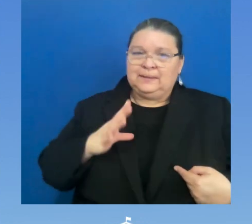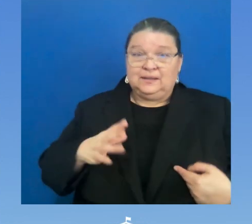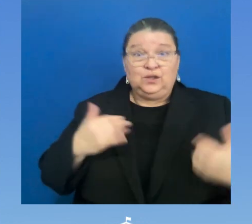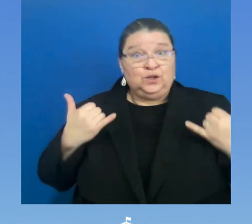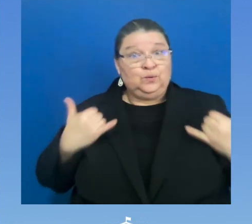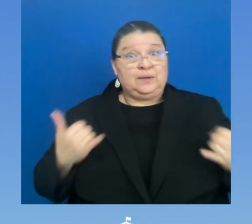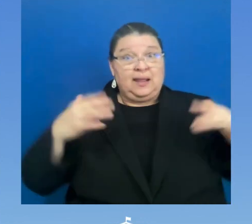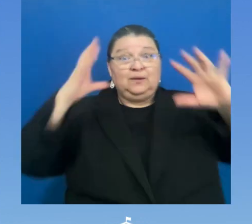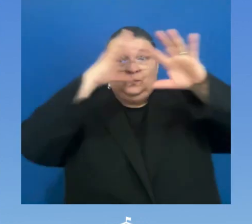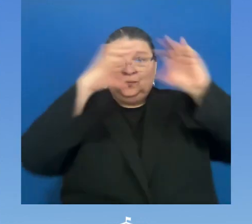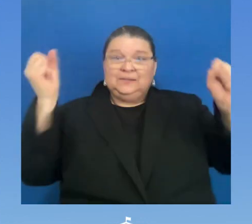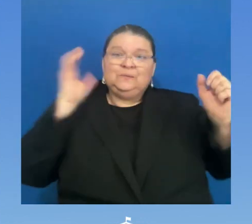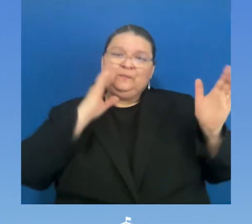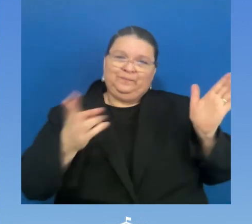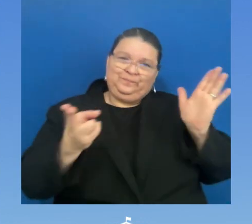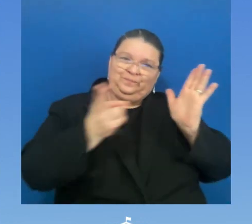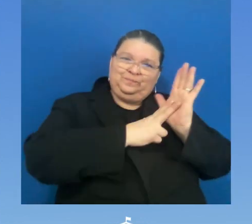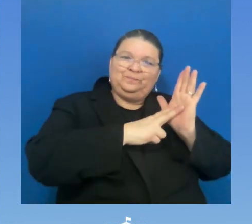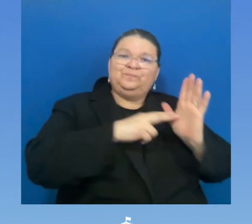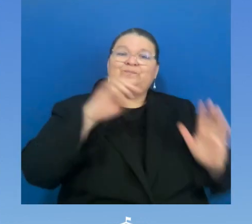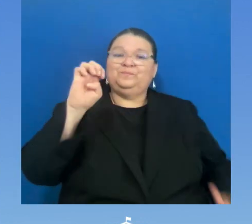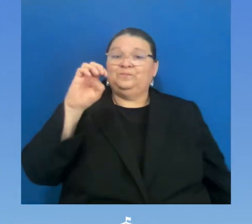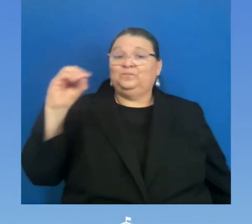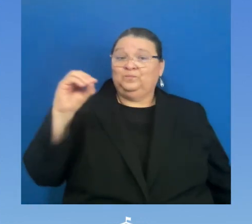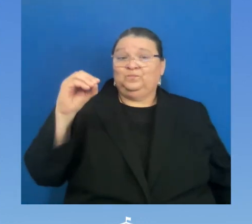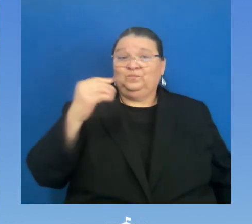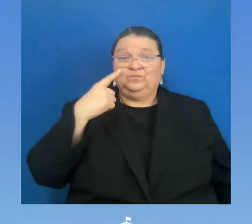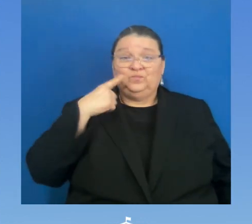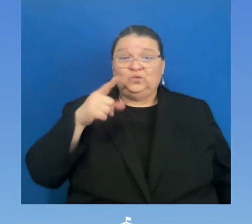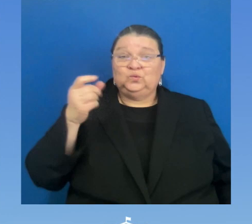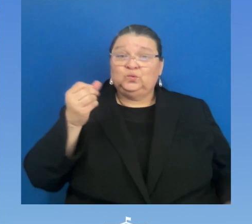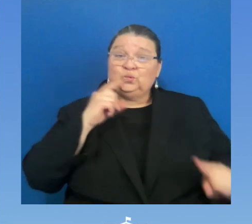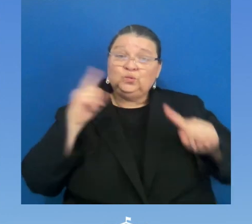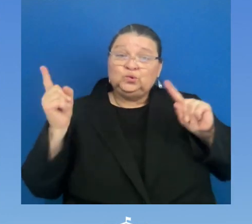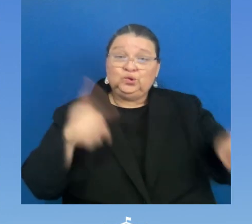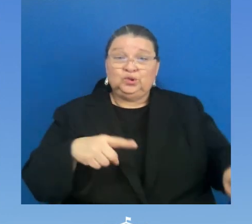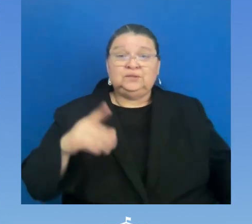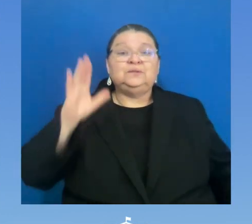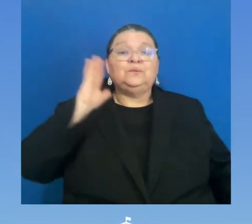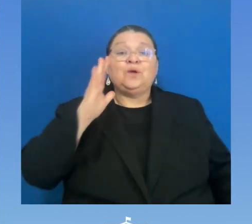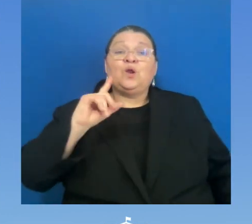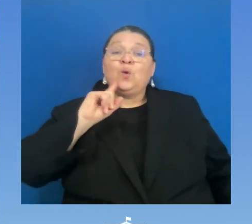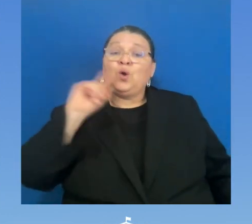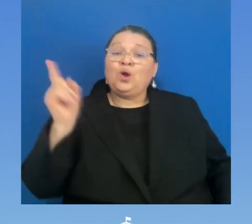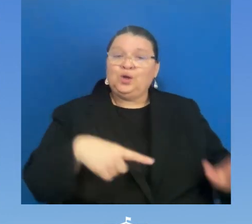the Federal Acquisition Regulatory Council to consider limiting the use of salary history